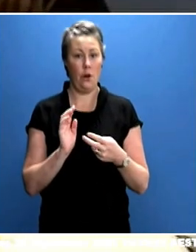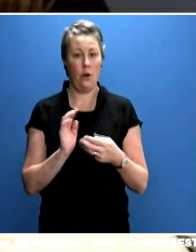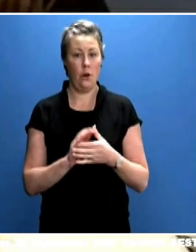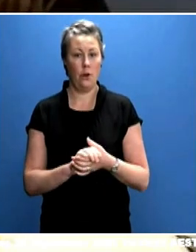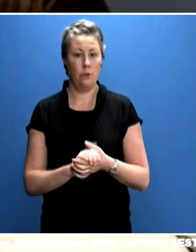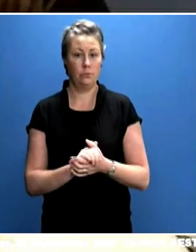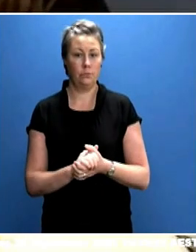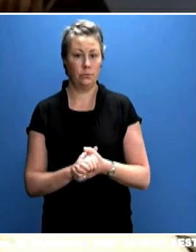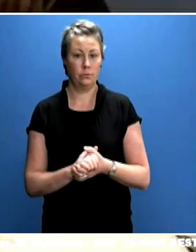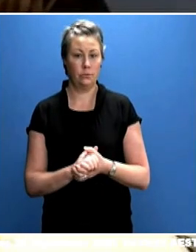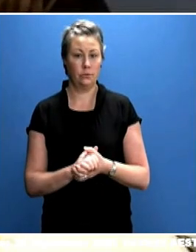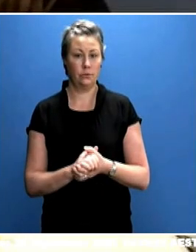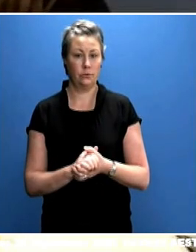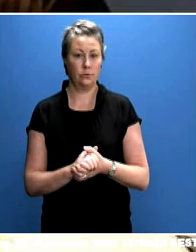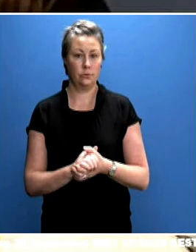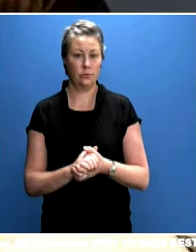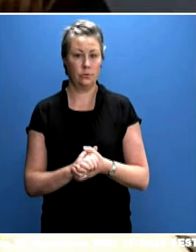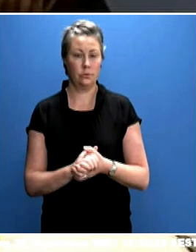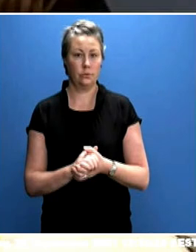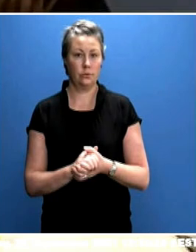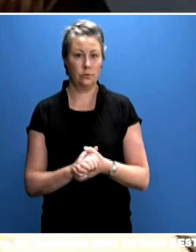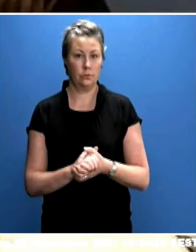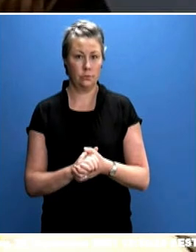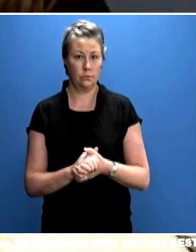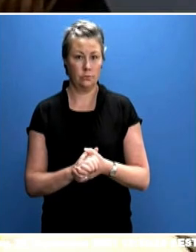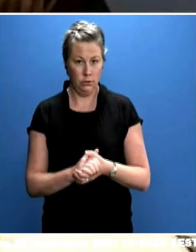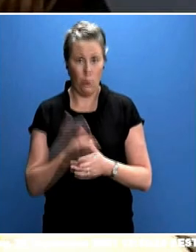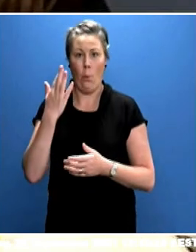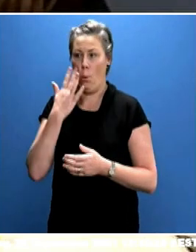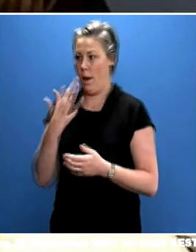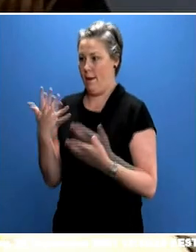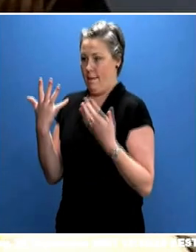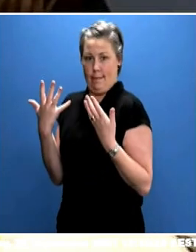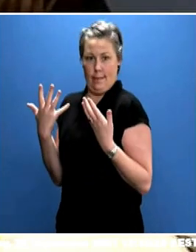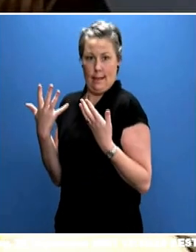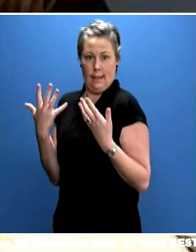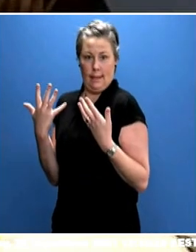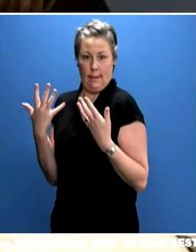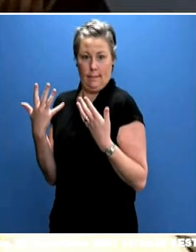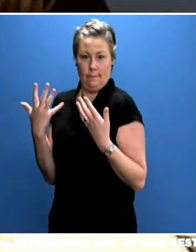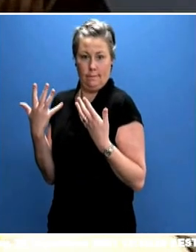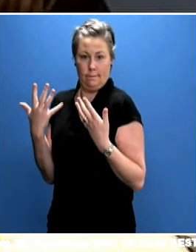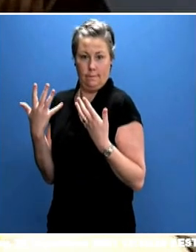or the further therapeutic support after they've been released